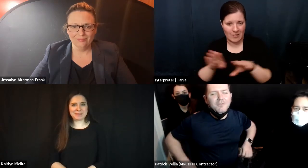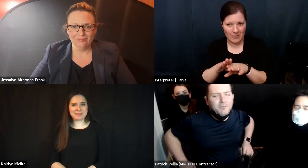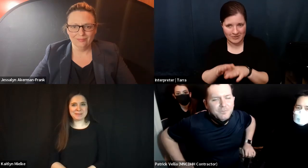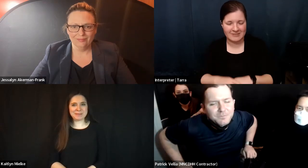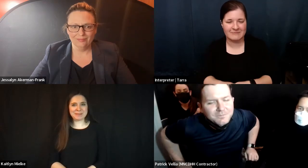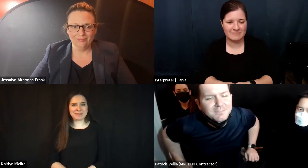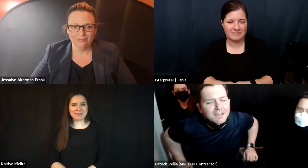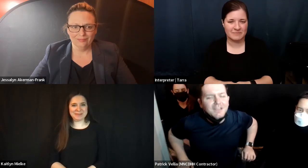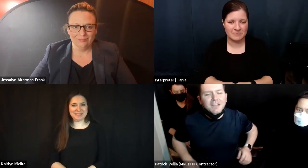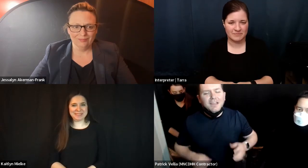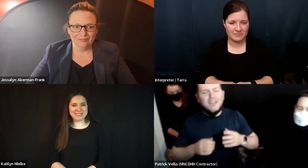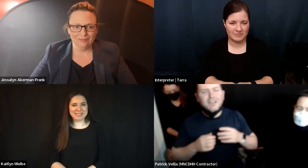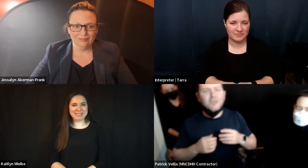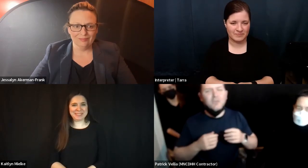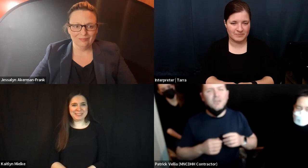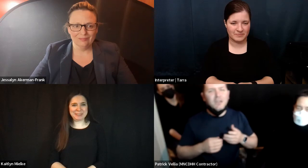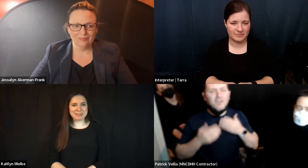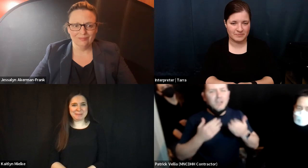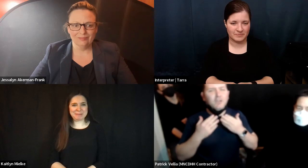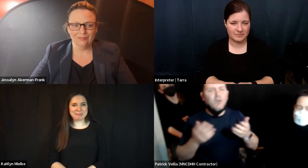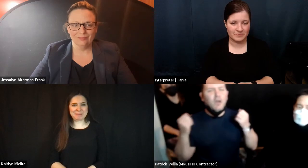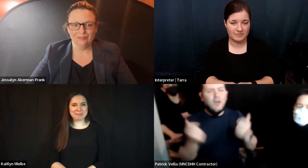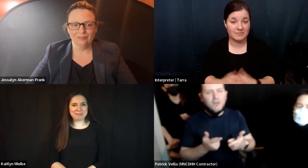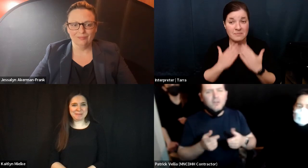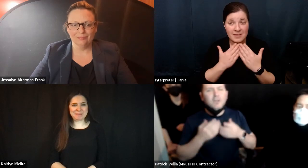So we'll hear and close.